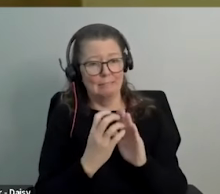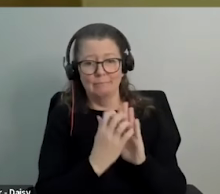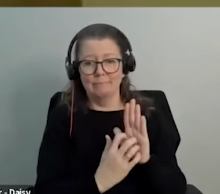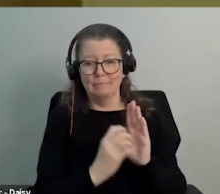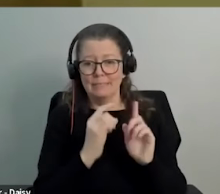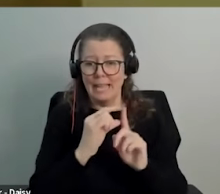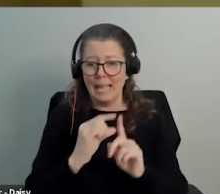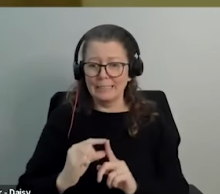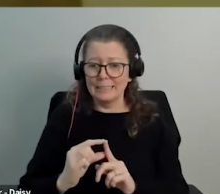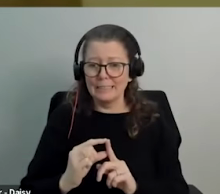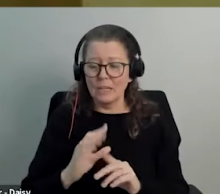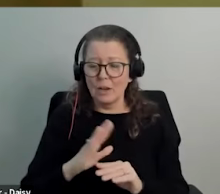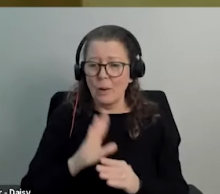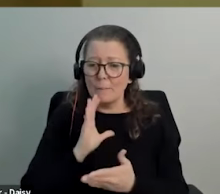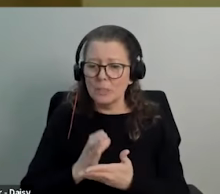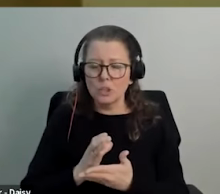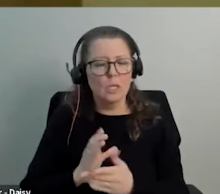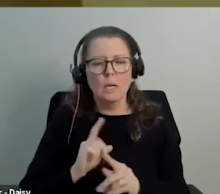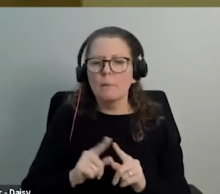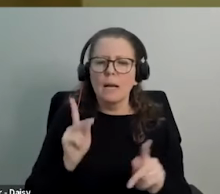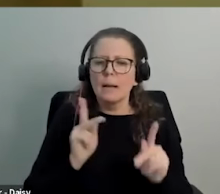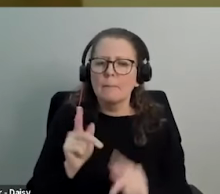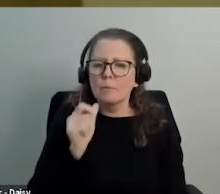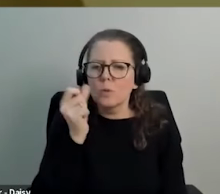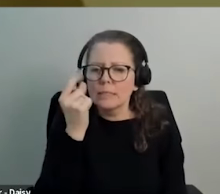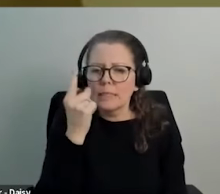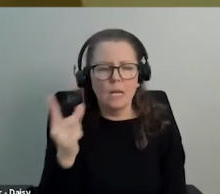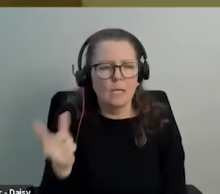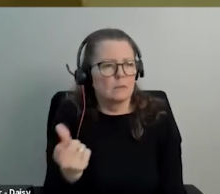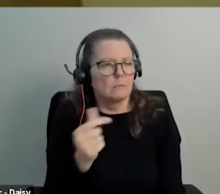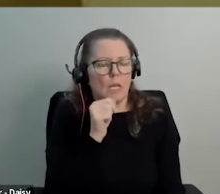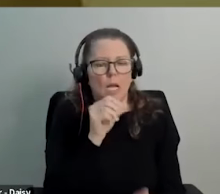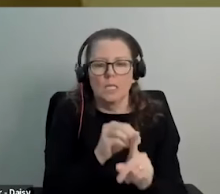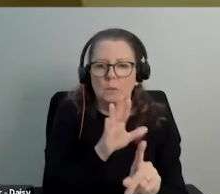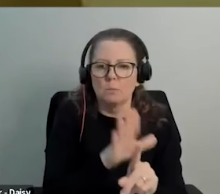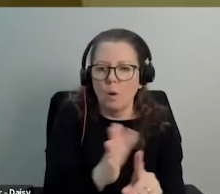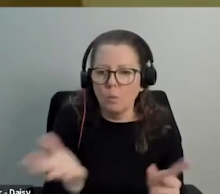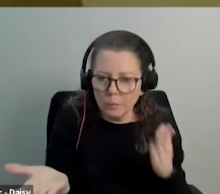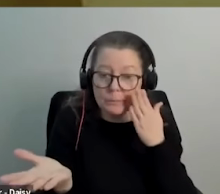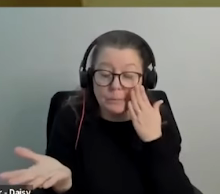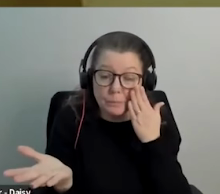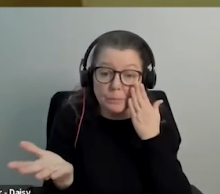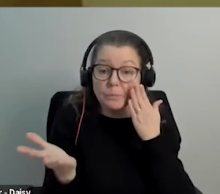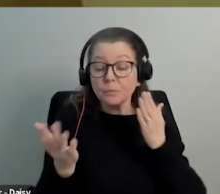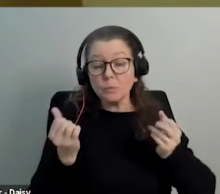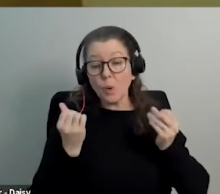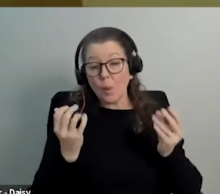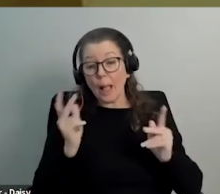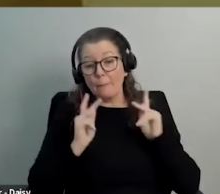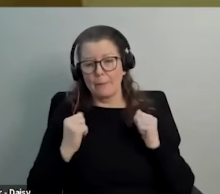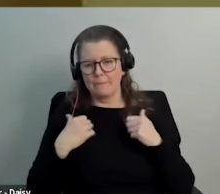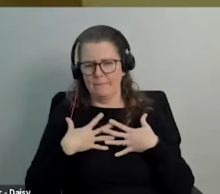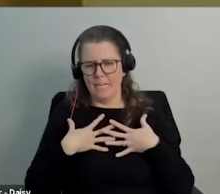but there are people who don't understand it, 'cause they haven't been exposed to it. And so I think there's a fear factor. They think